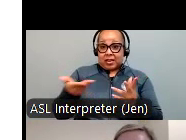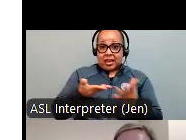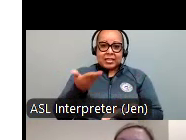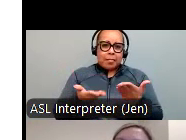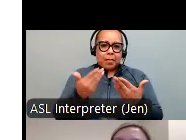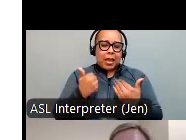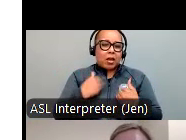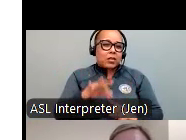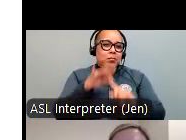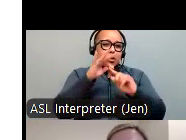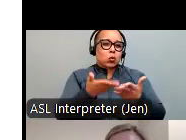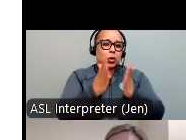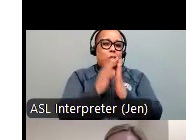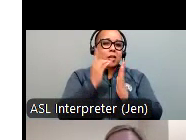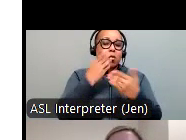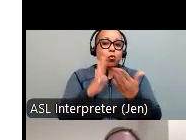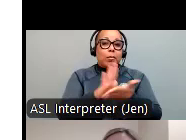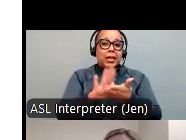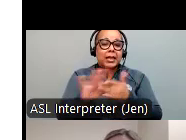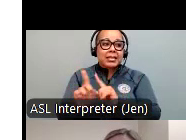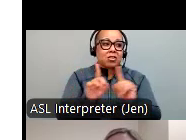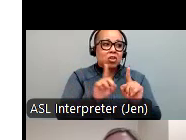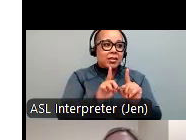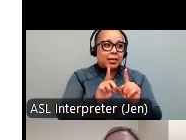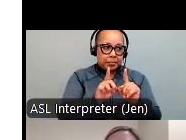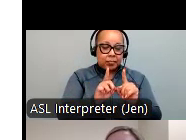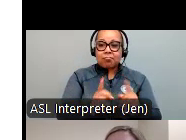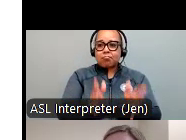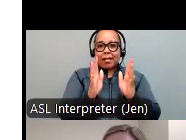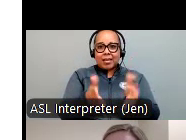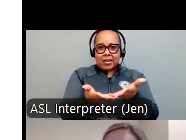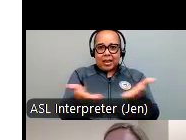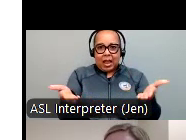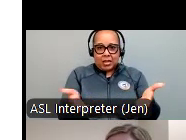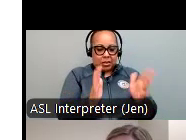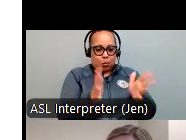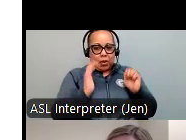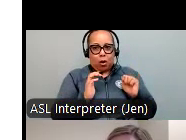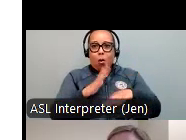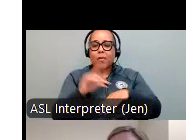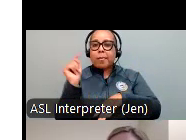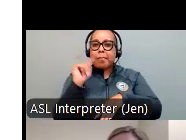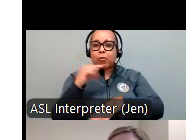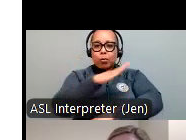request for room cleaning, such as leaving items where they are on bathroom counters or dressers